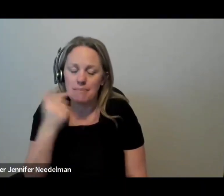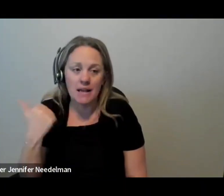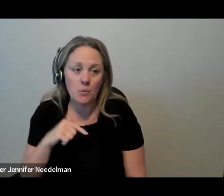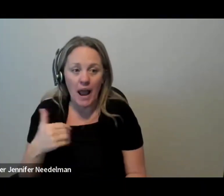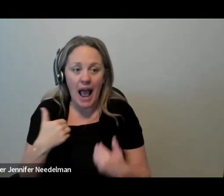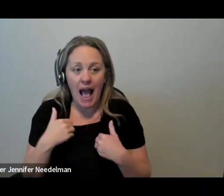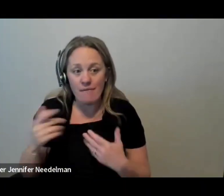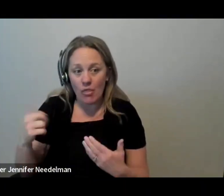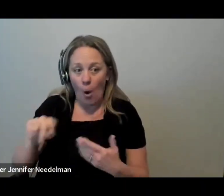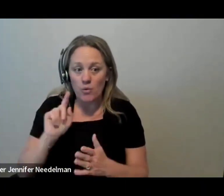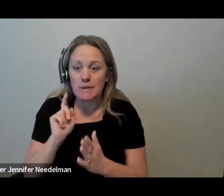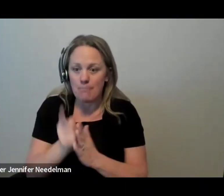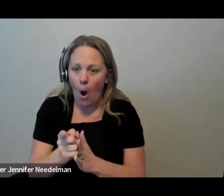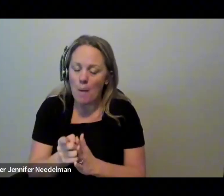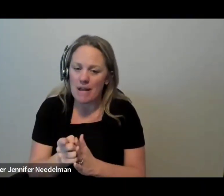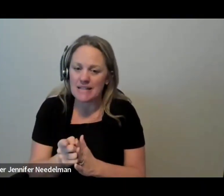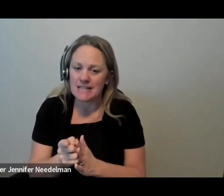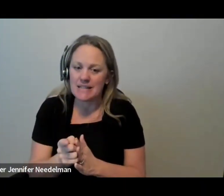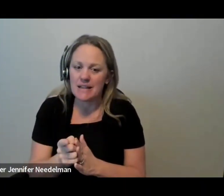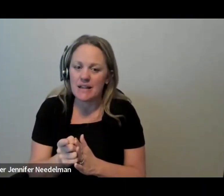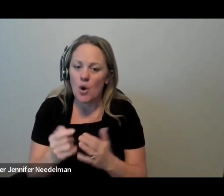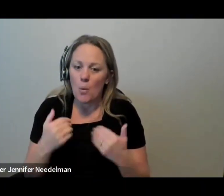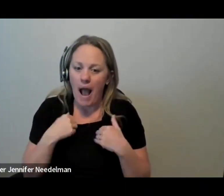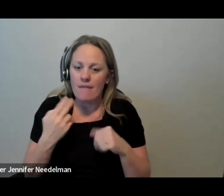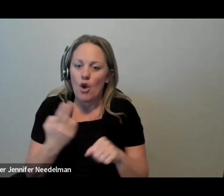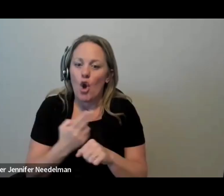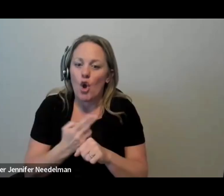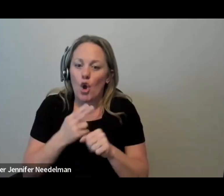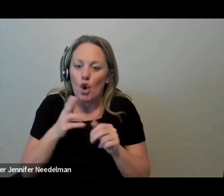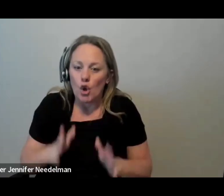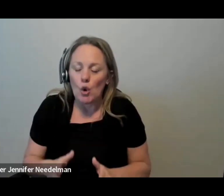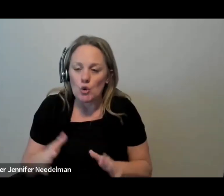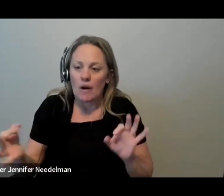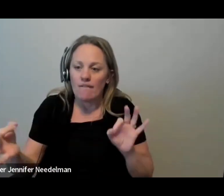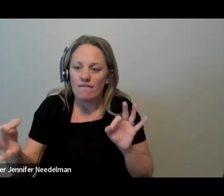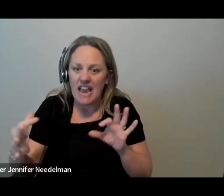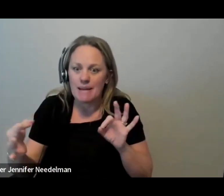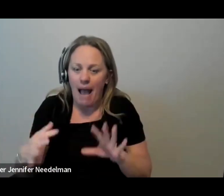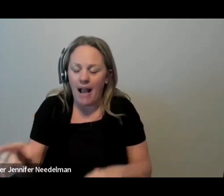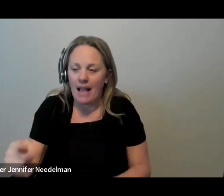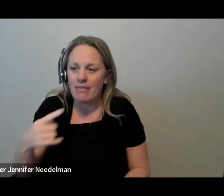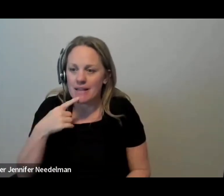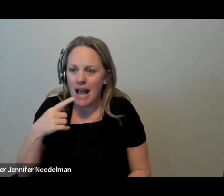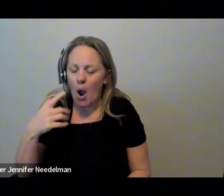where you get user feedback and they're like, wow, I really appreciate